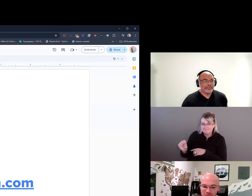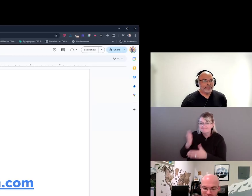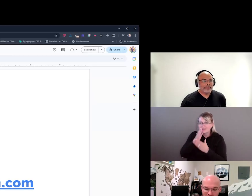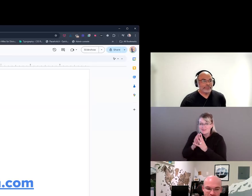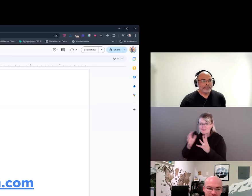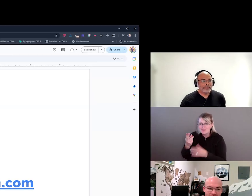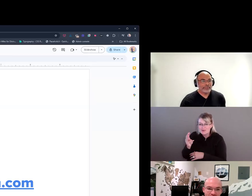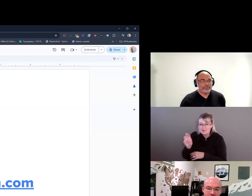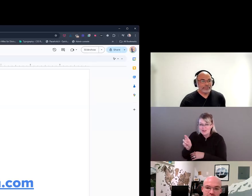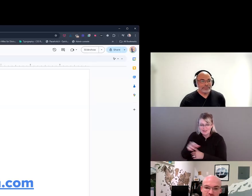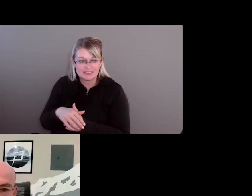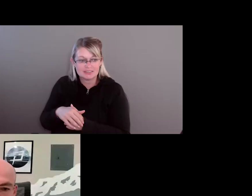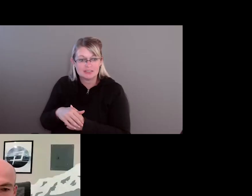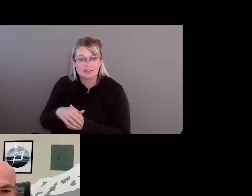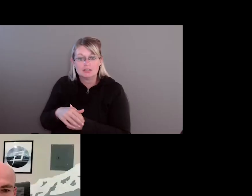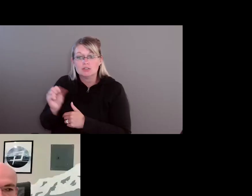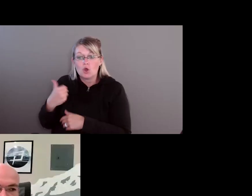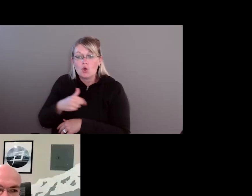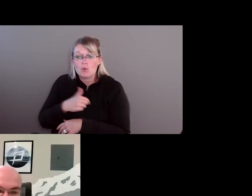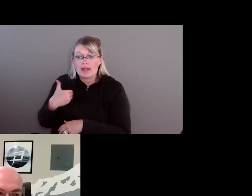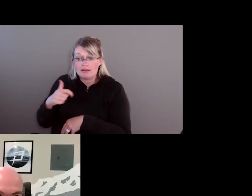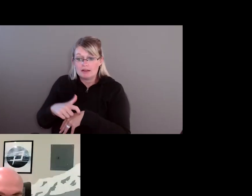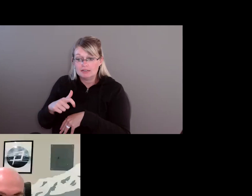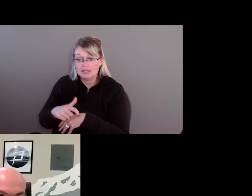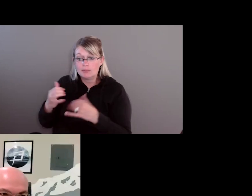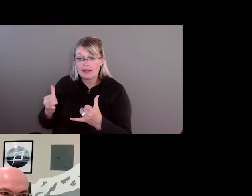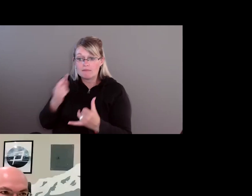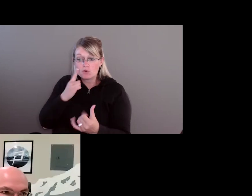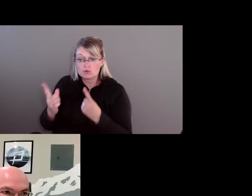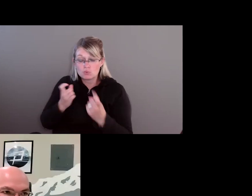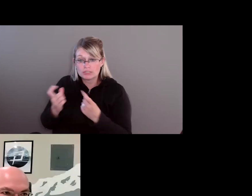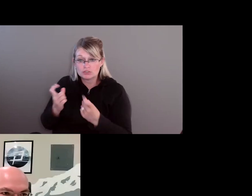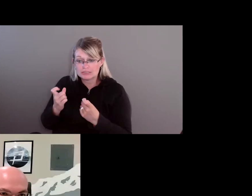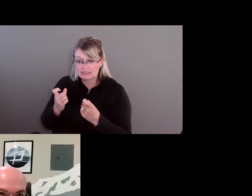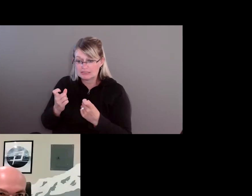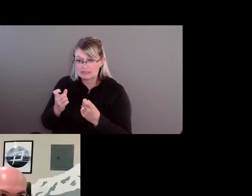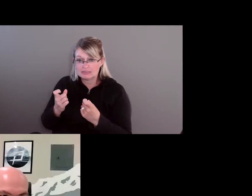Homer. We have some time right now for some questions. We have quite a few that have come